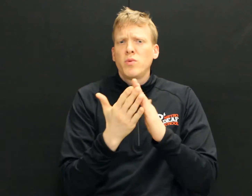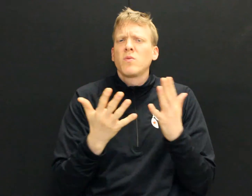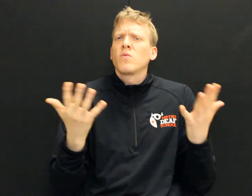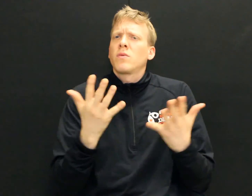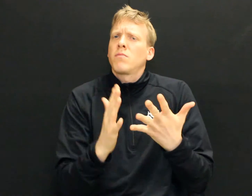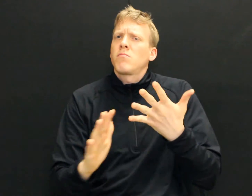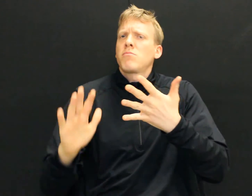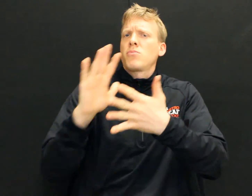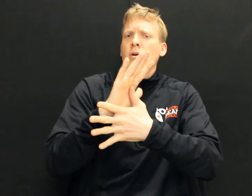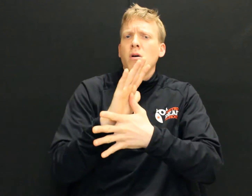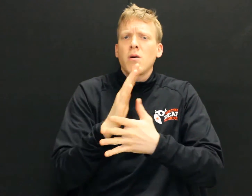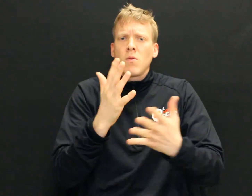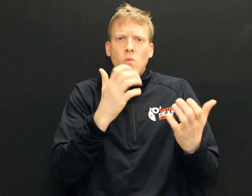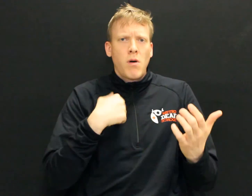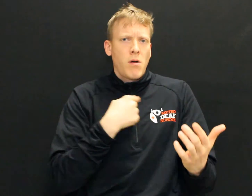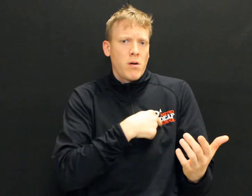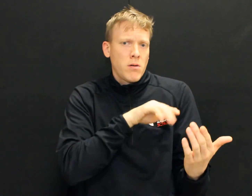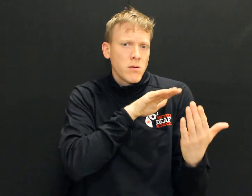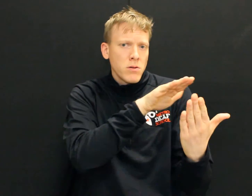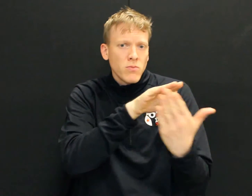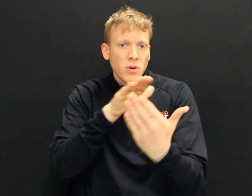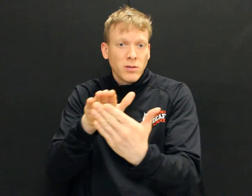what priorities they want us address.